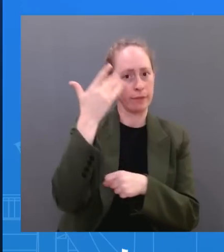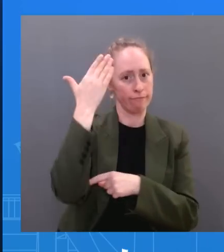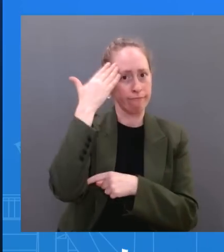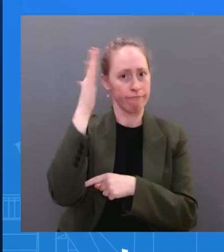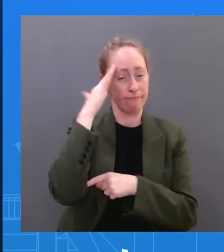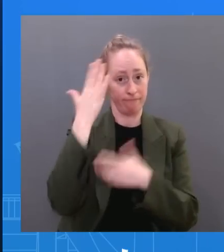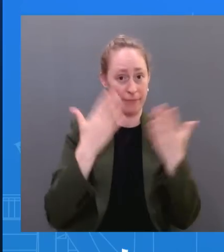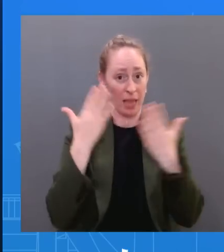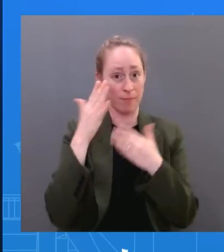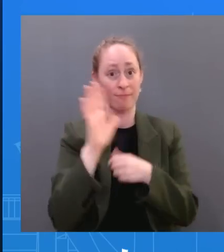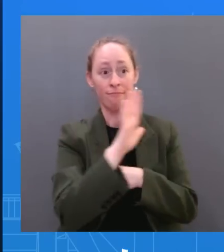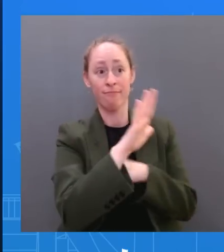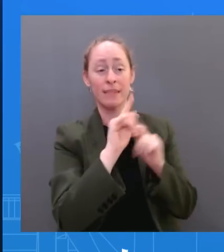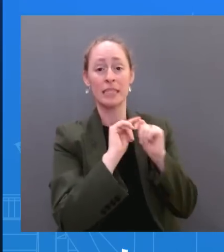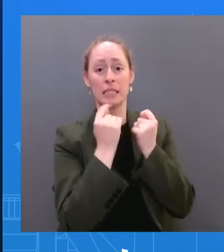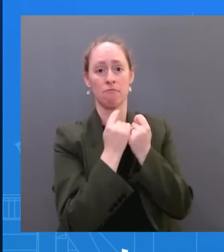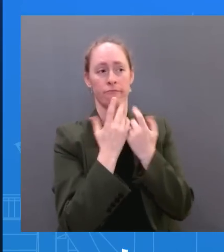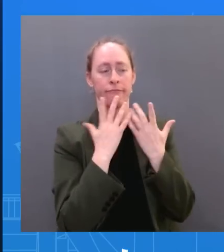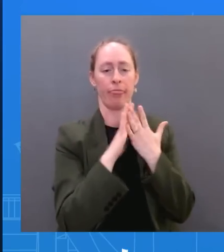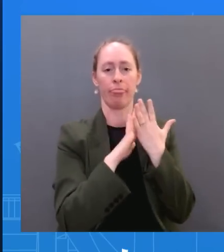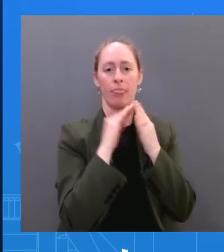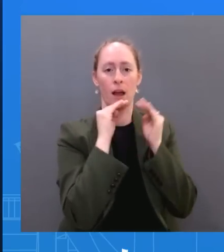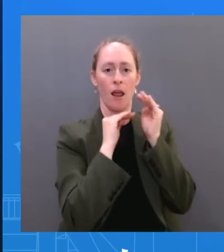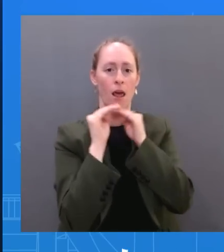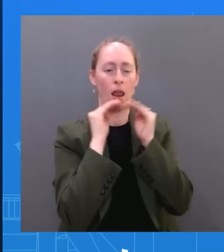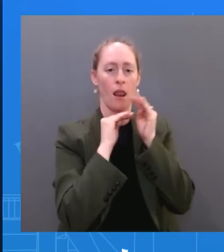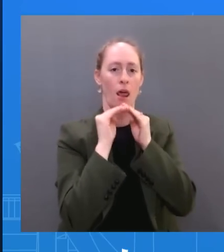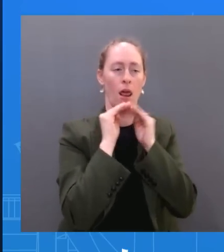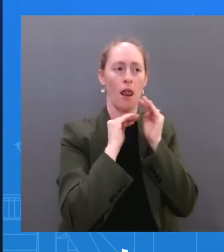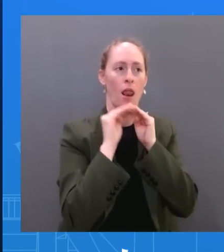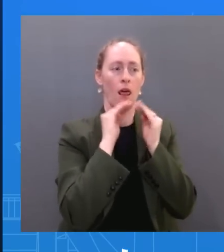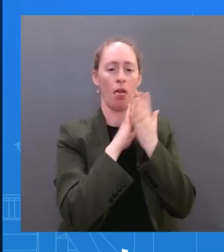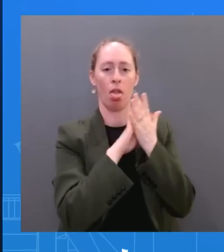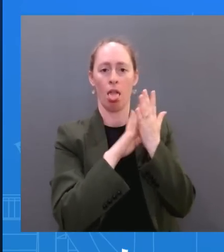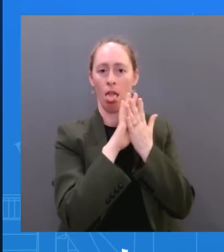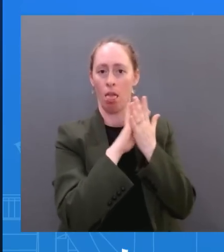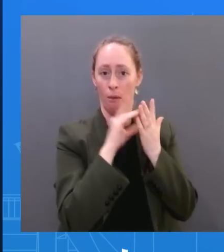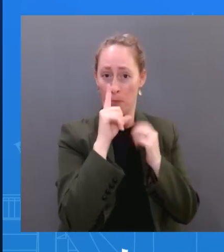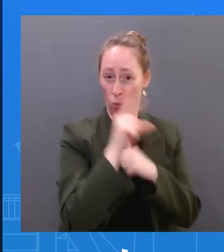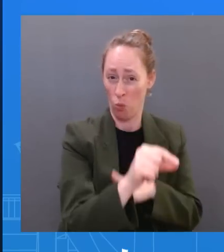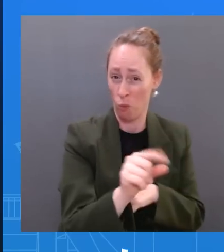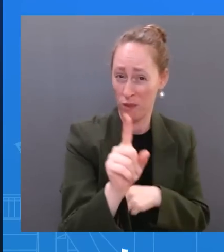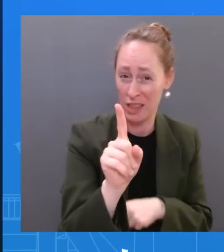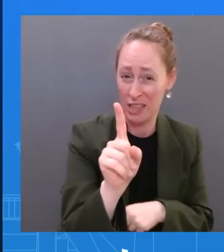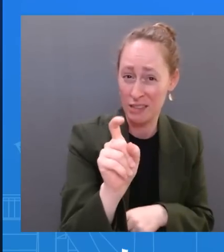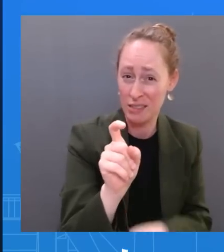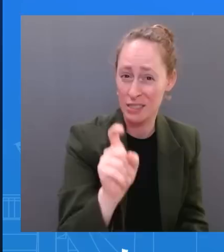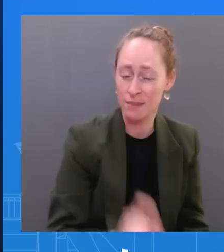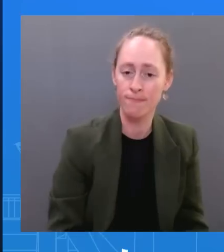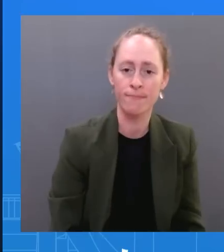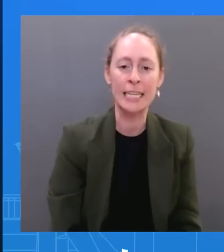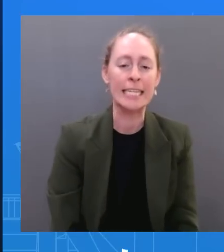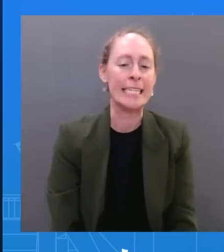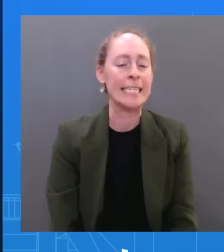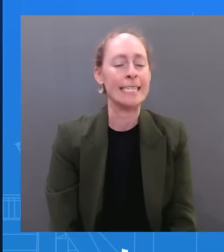standing here today, on our intelligence assessment on Vladimir Putin's consumption of information, but we'll try to get that to you. Yeah.